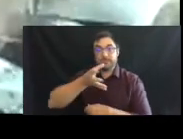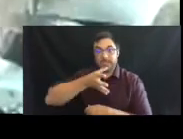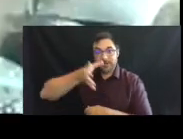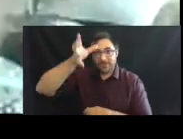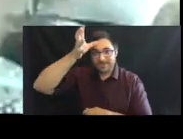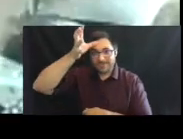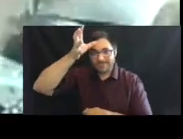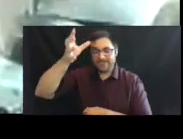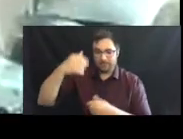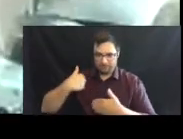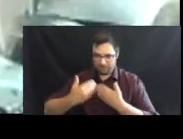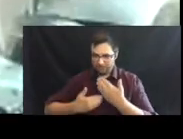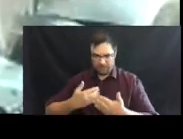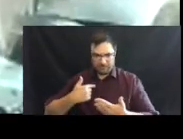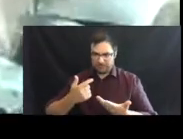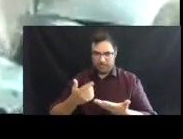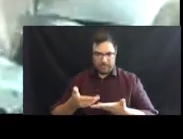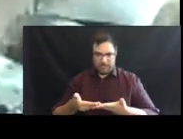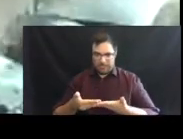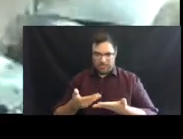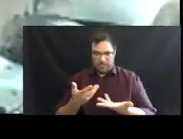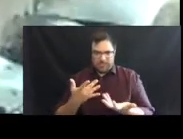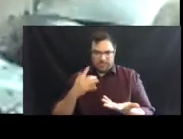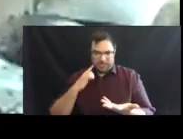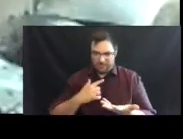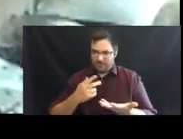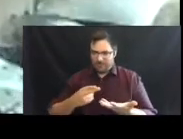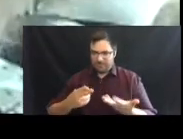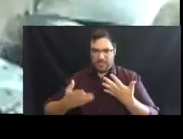that their child is deaf or hard of hearing and making really important decisions and